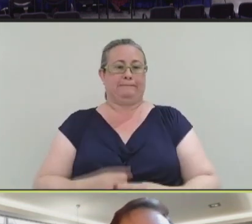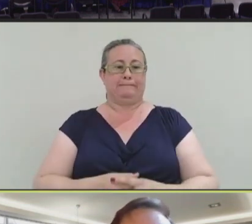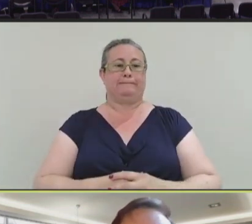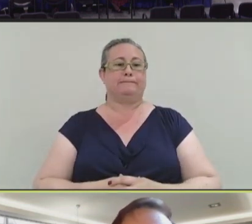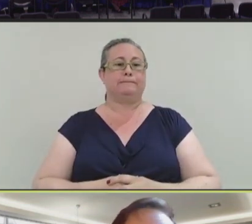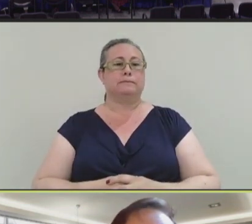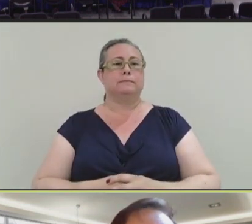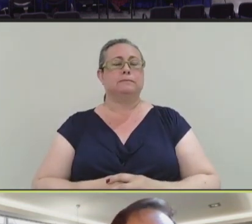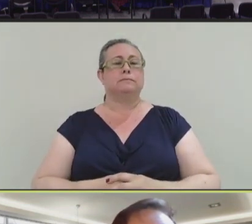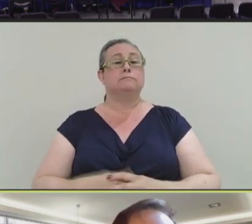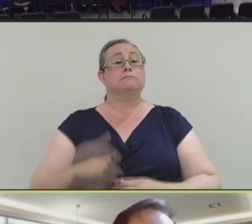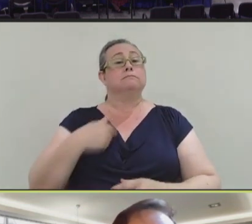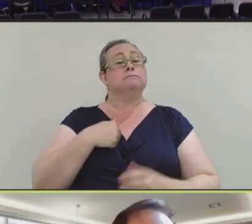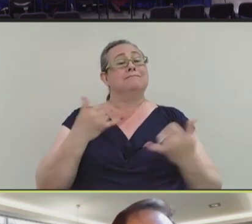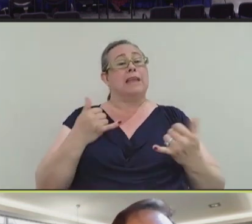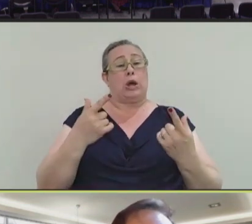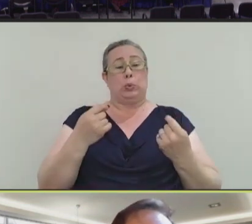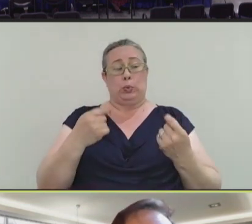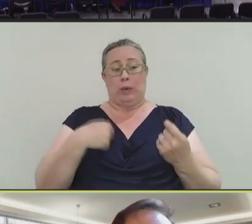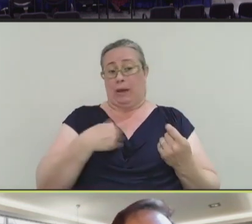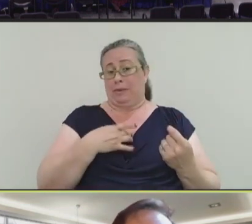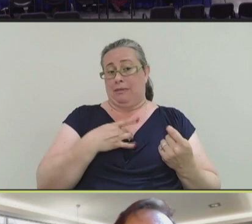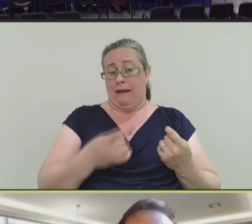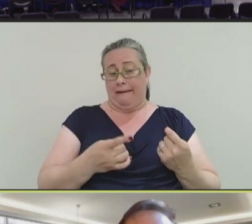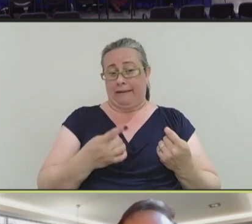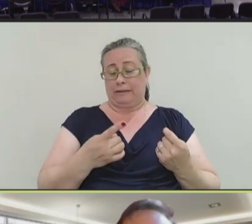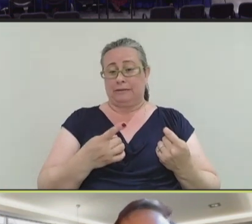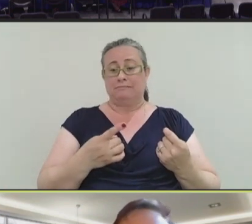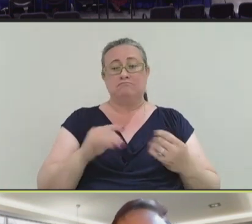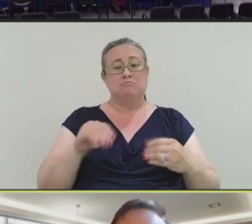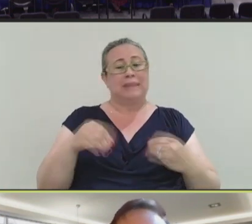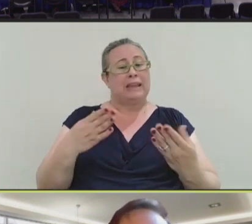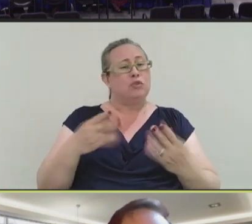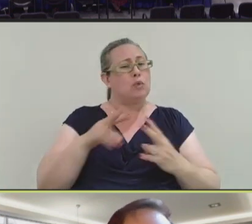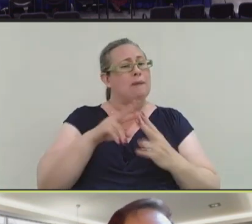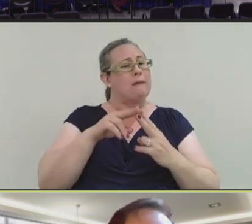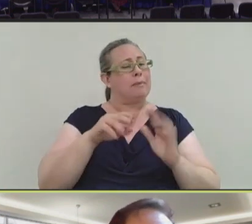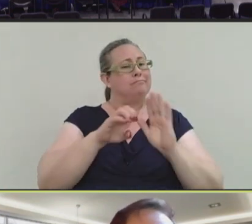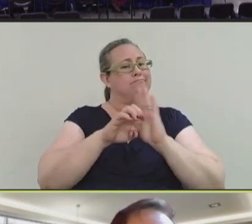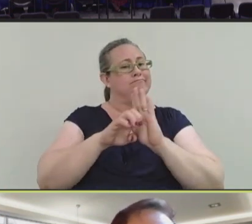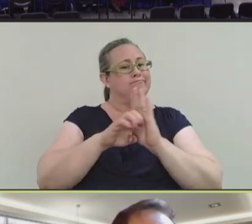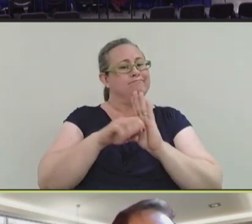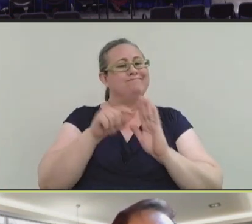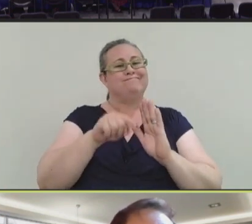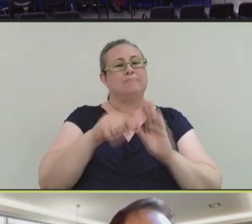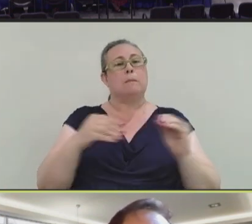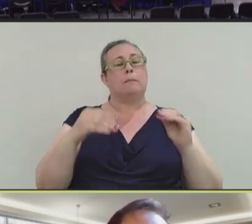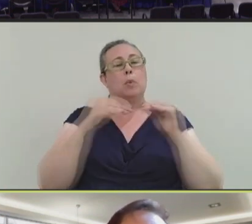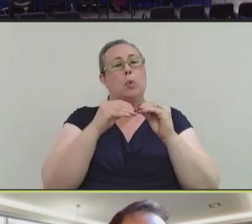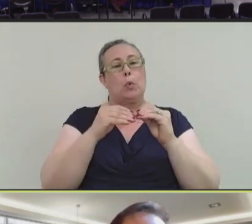So what I'd like to do now is just give you a couple of examples of these more modern